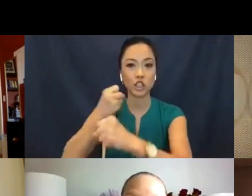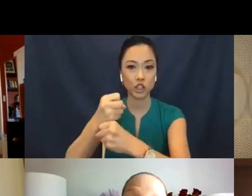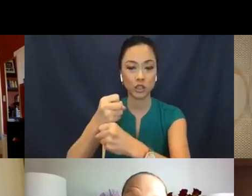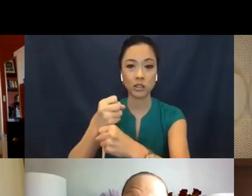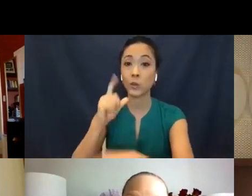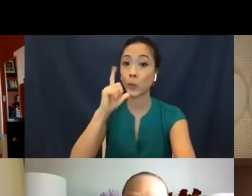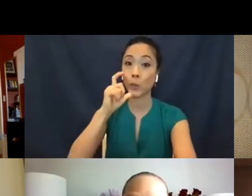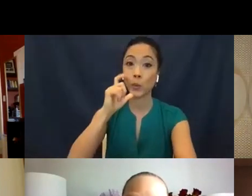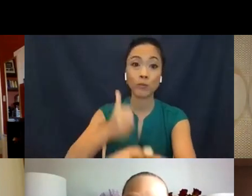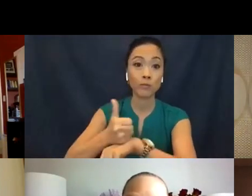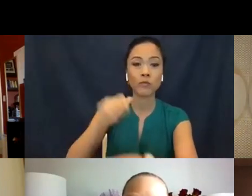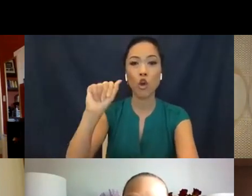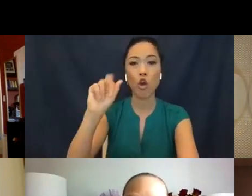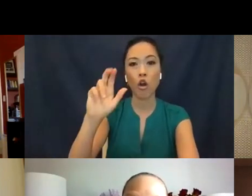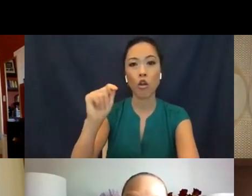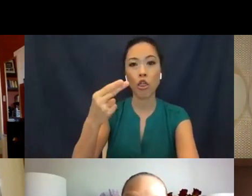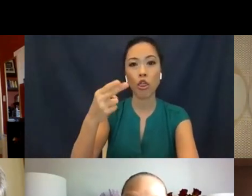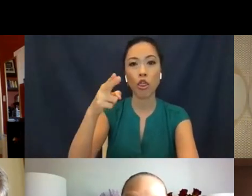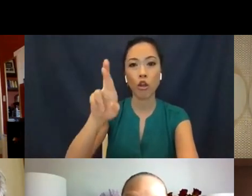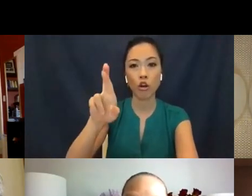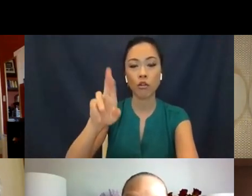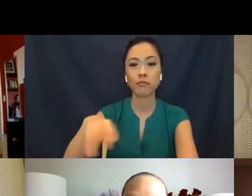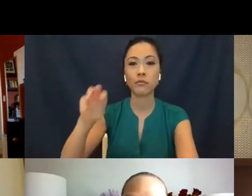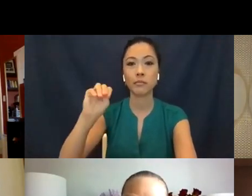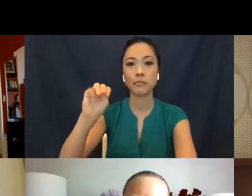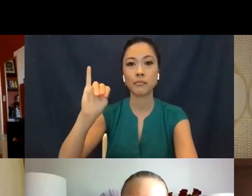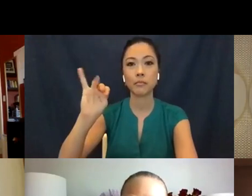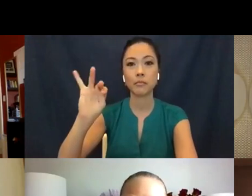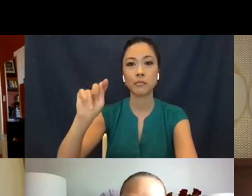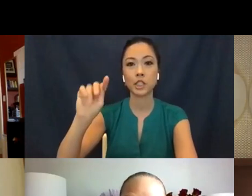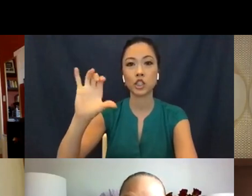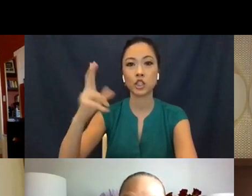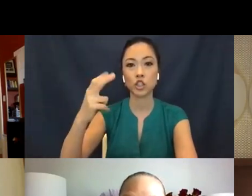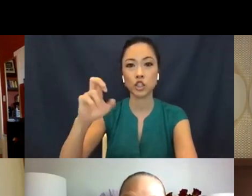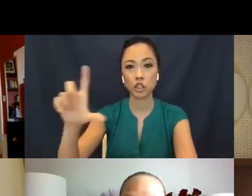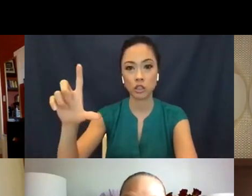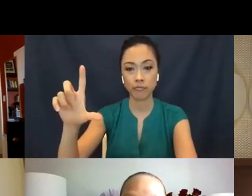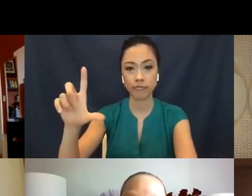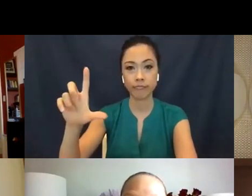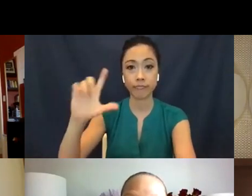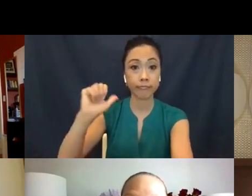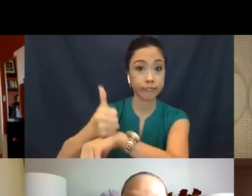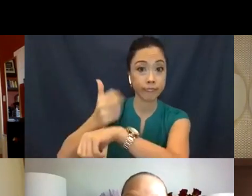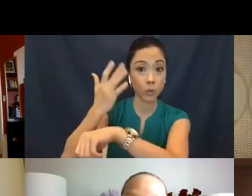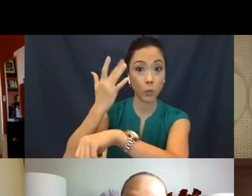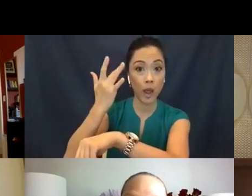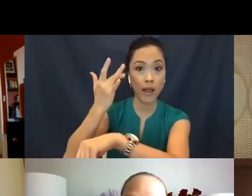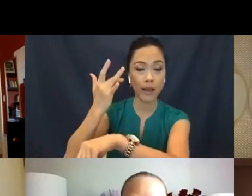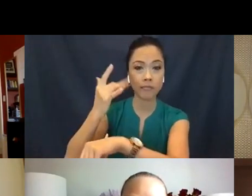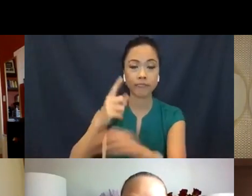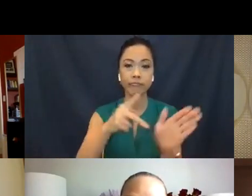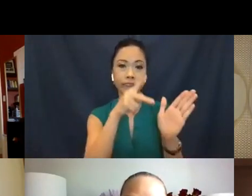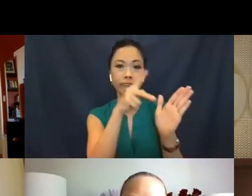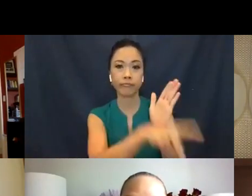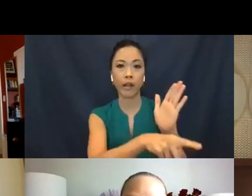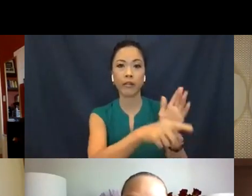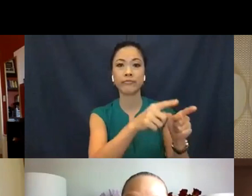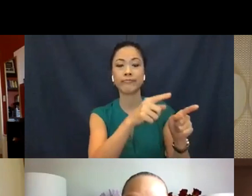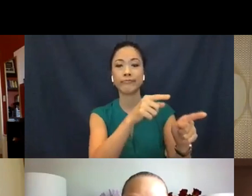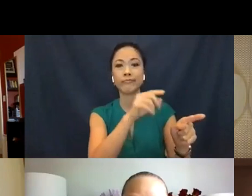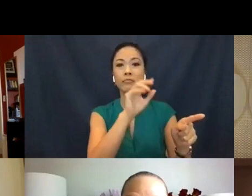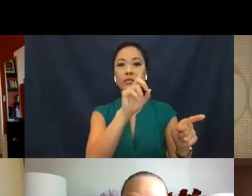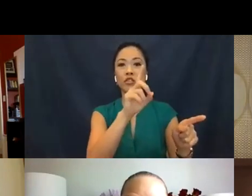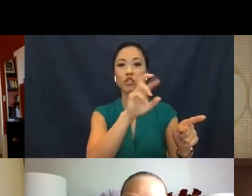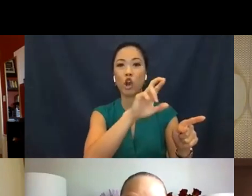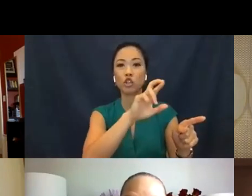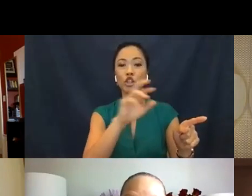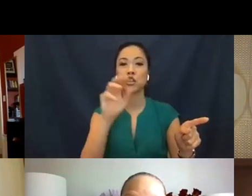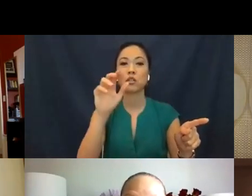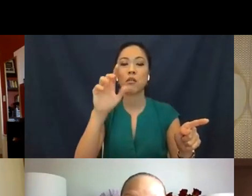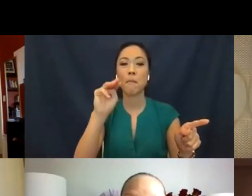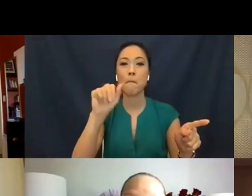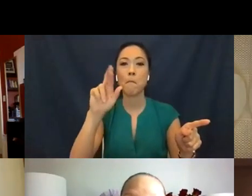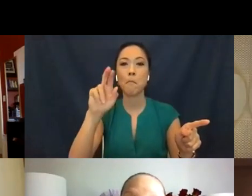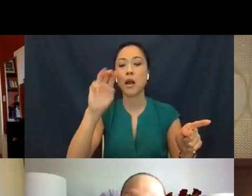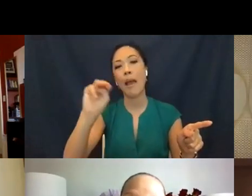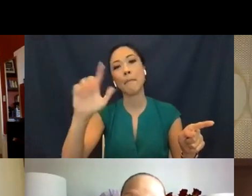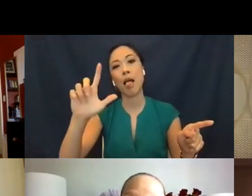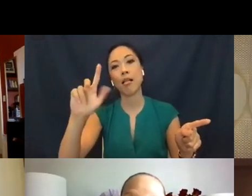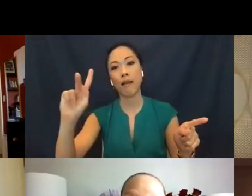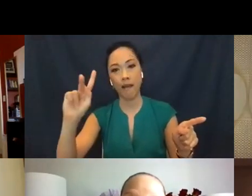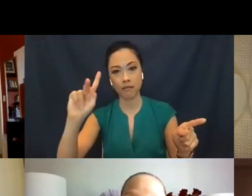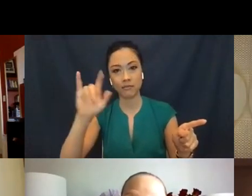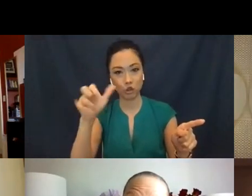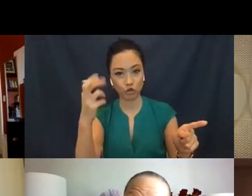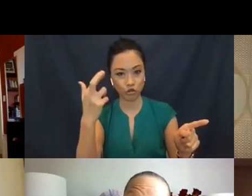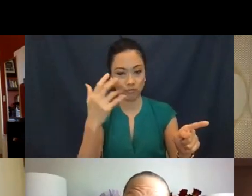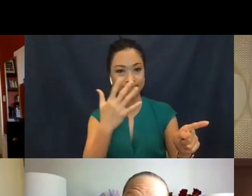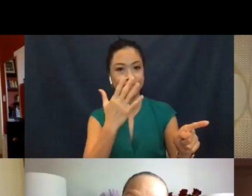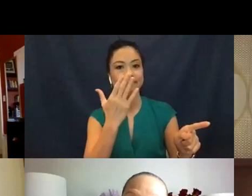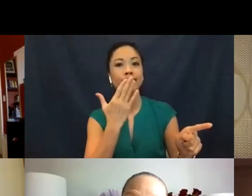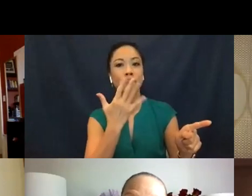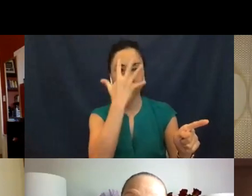We were founded out of tragedy, the assassination of Dr. King inspired Arthur Mitchell to create DTH and to do two things: